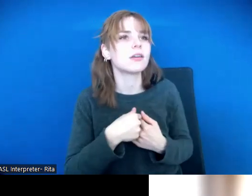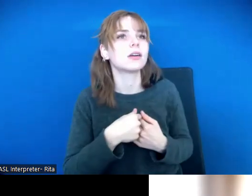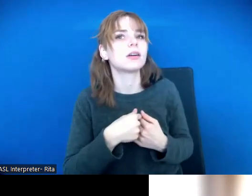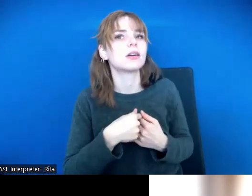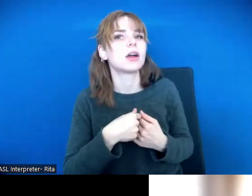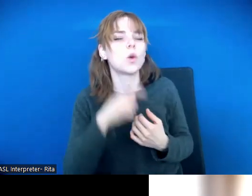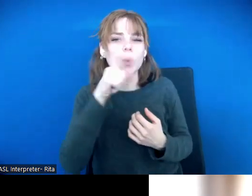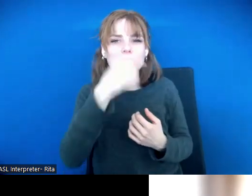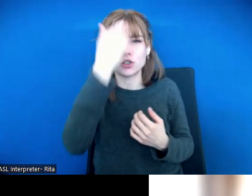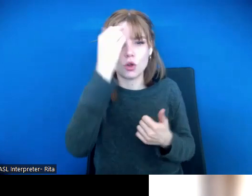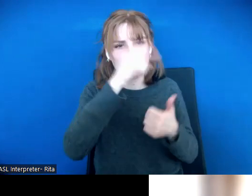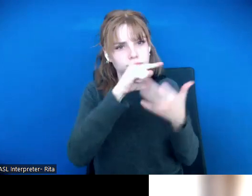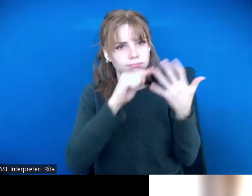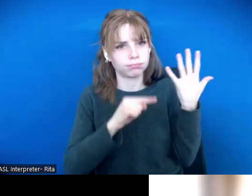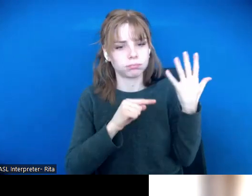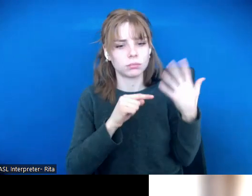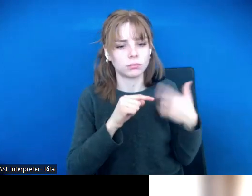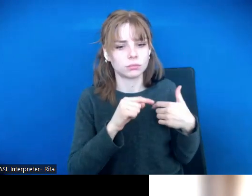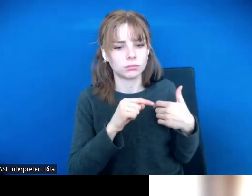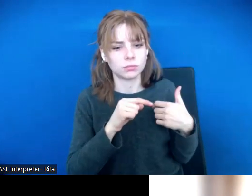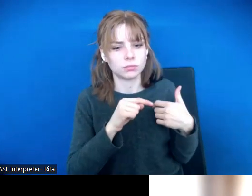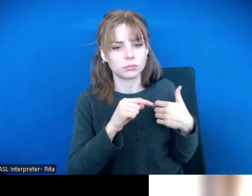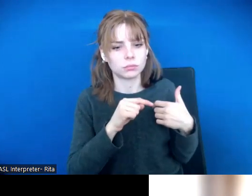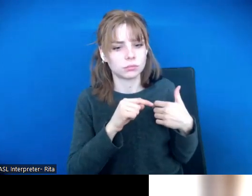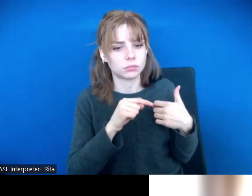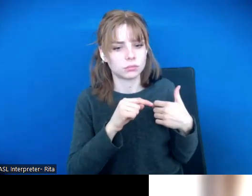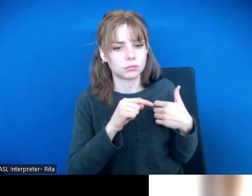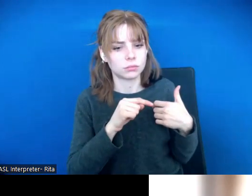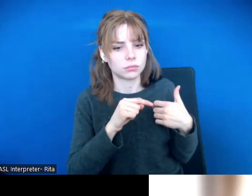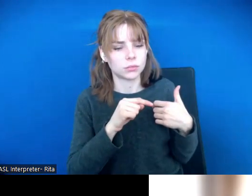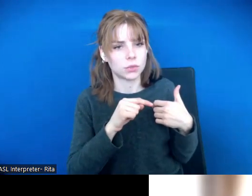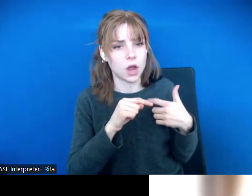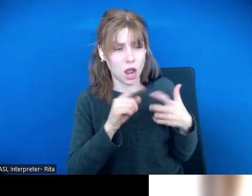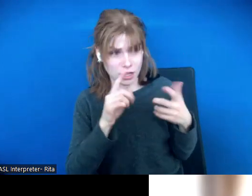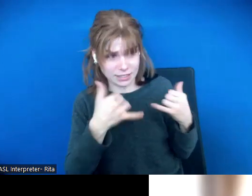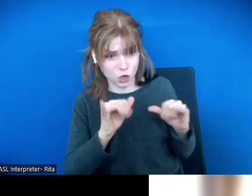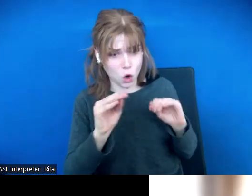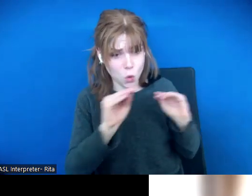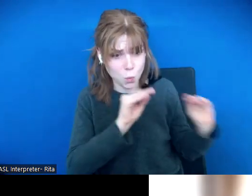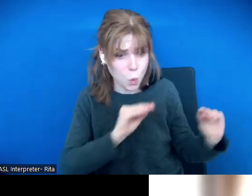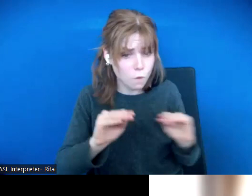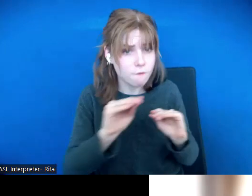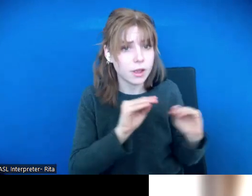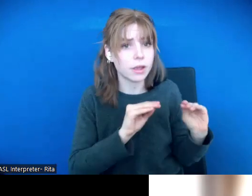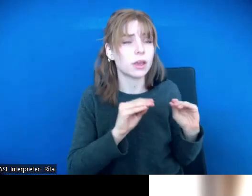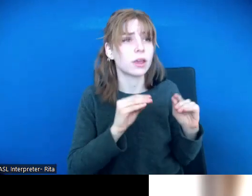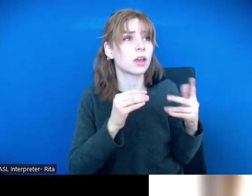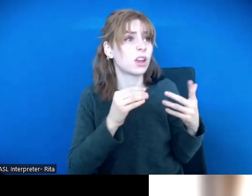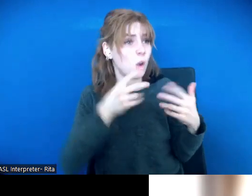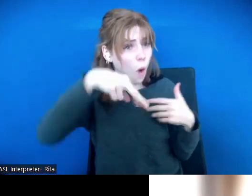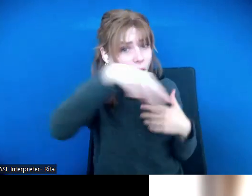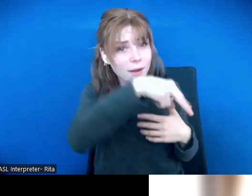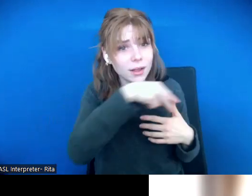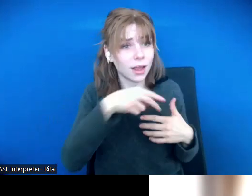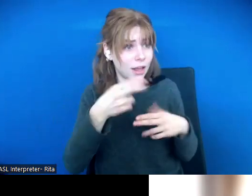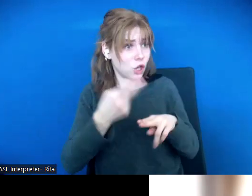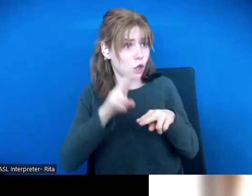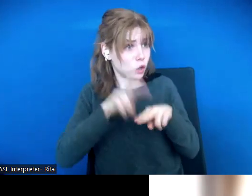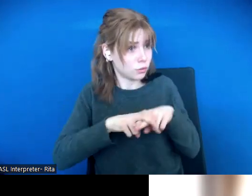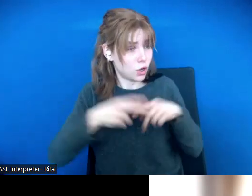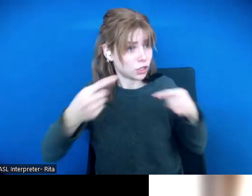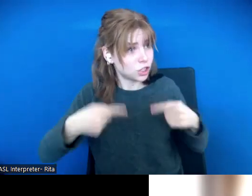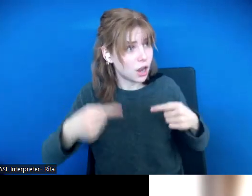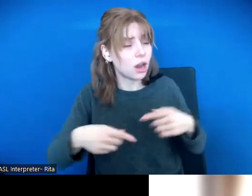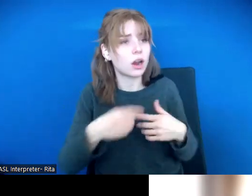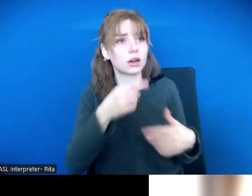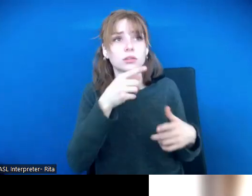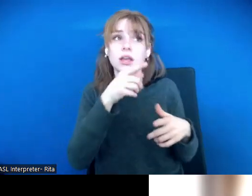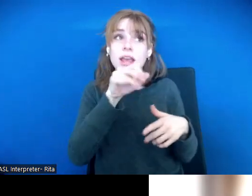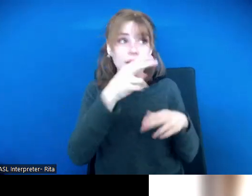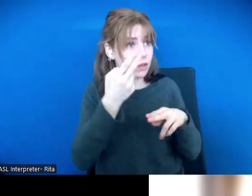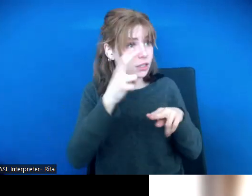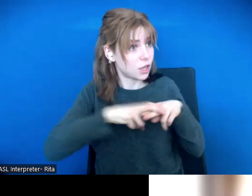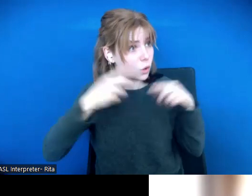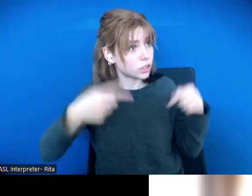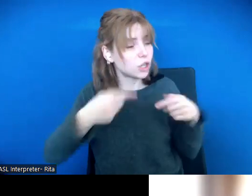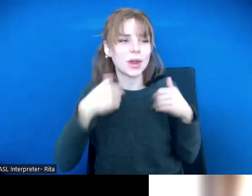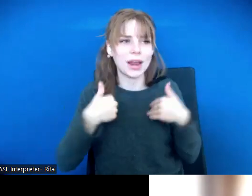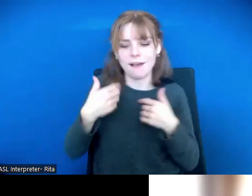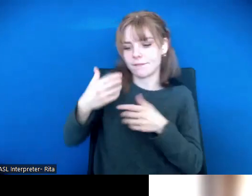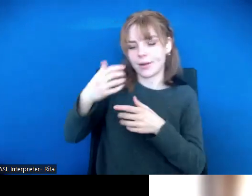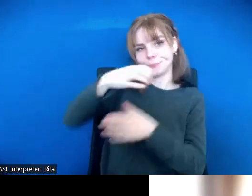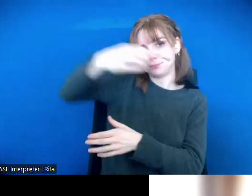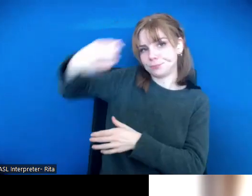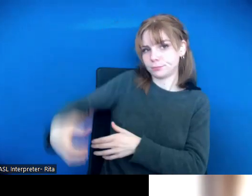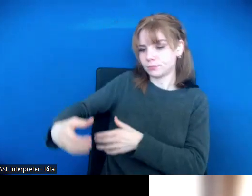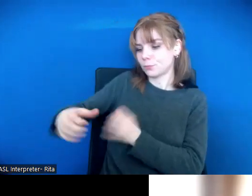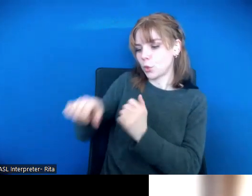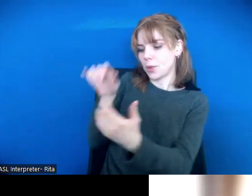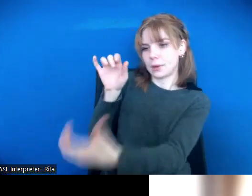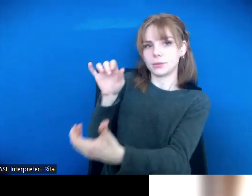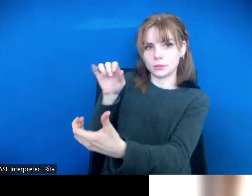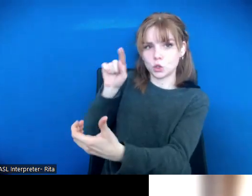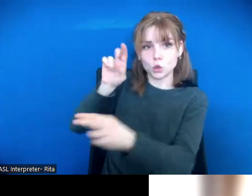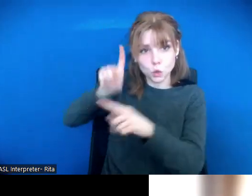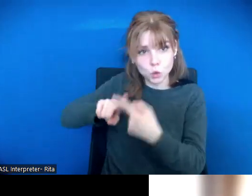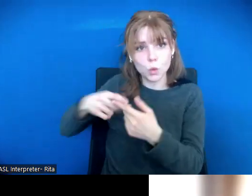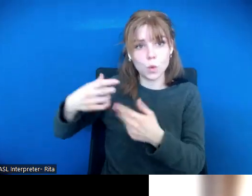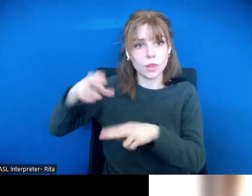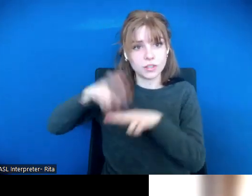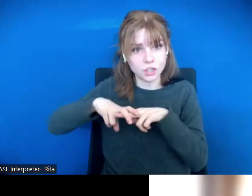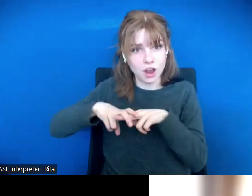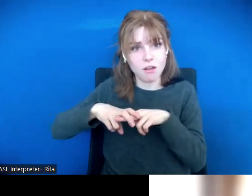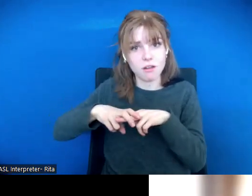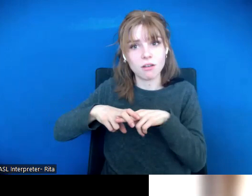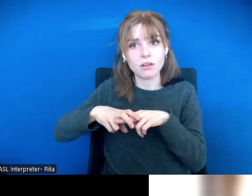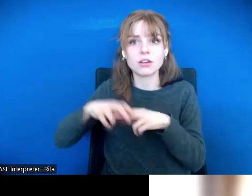Yeah. I would ask you to give us a call. We're going to want to know some specific information as far as what type of